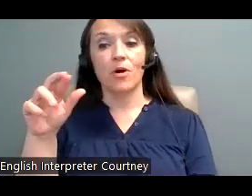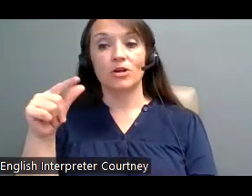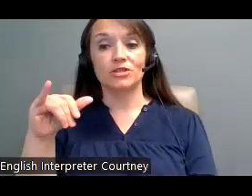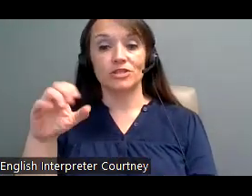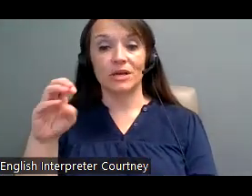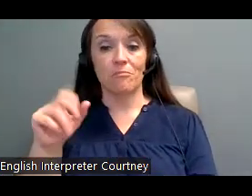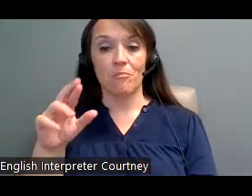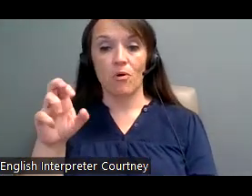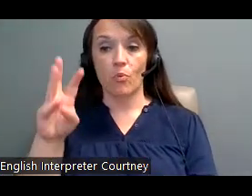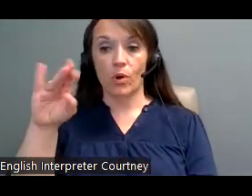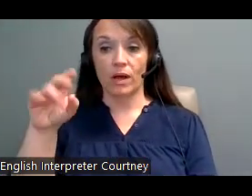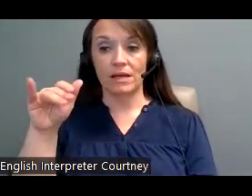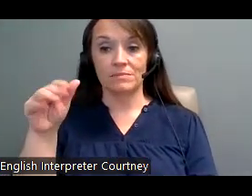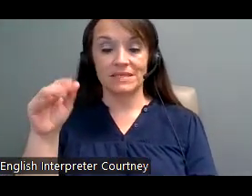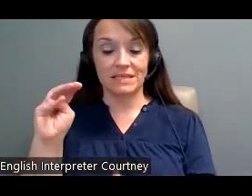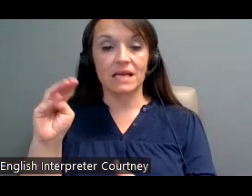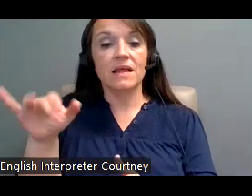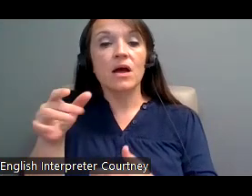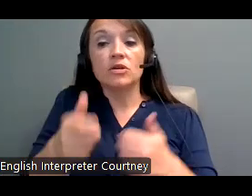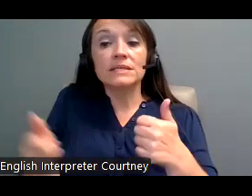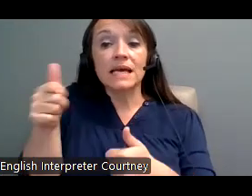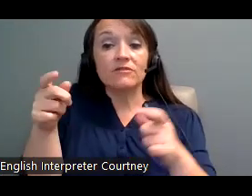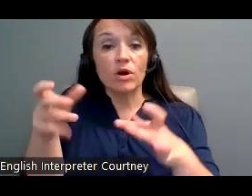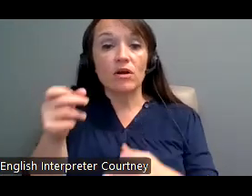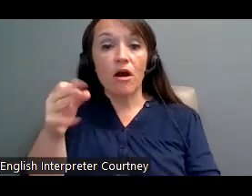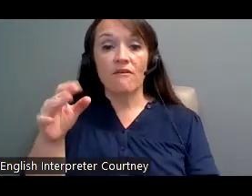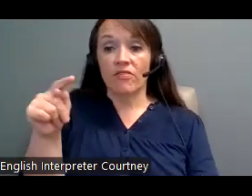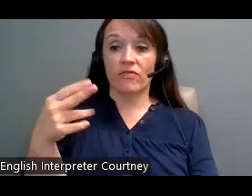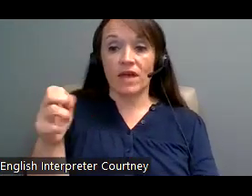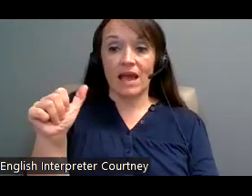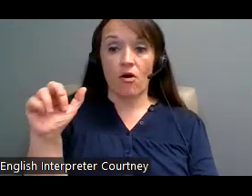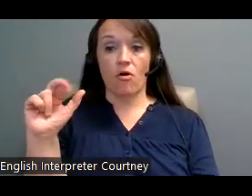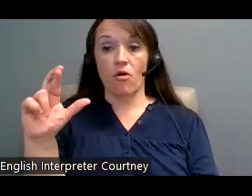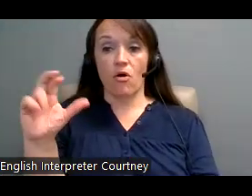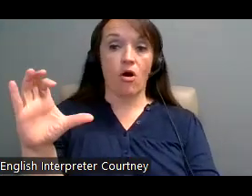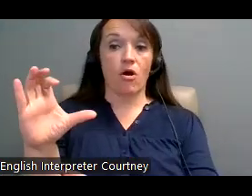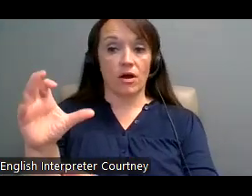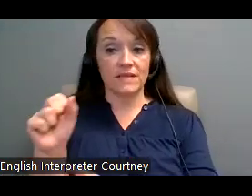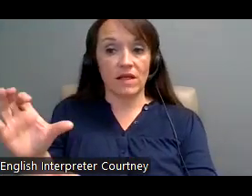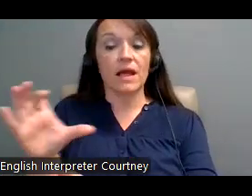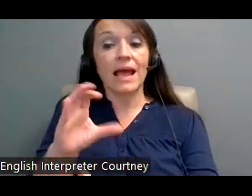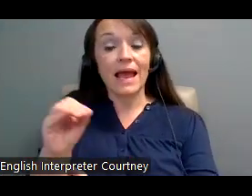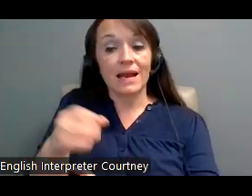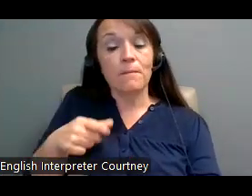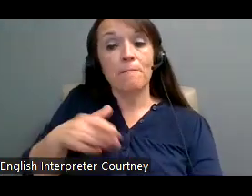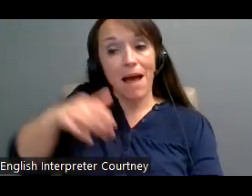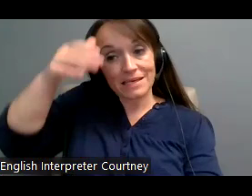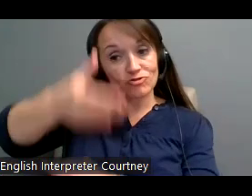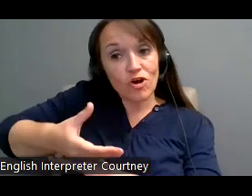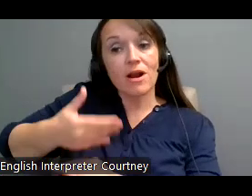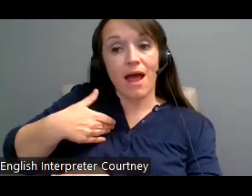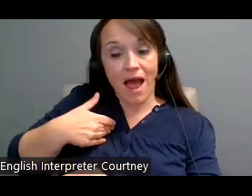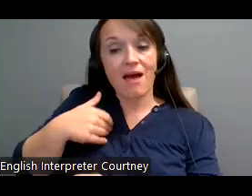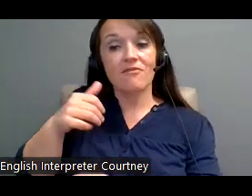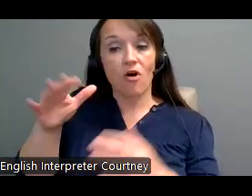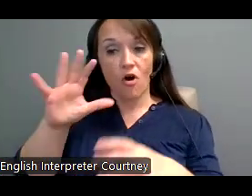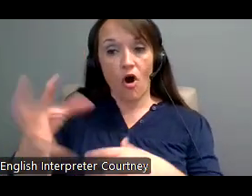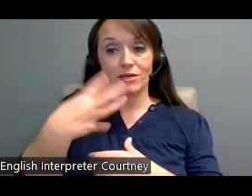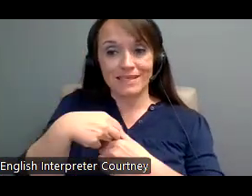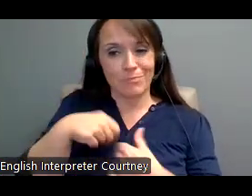executive director of the ARK of South Carolina, proud parent of 22-year-old son with autism.